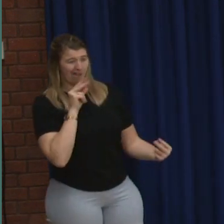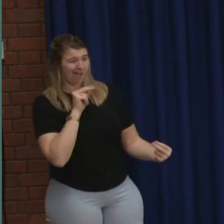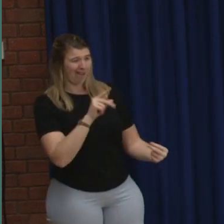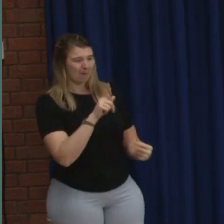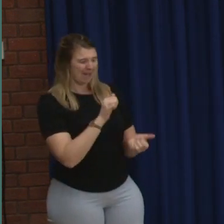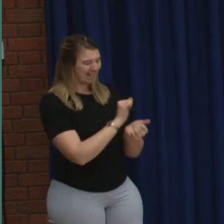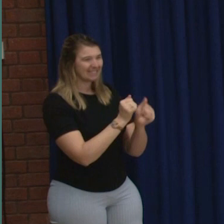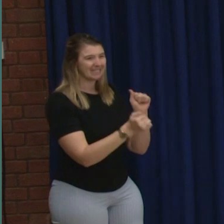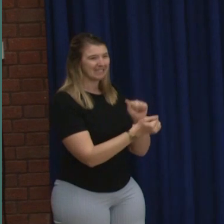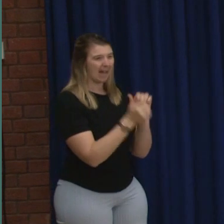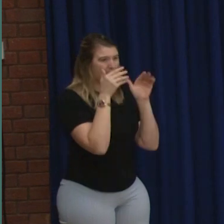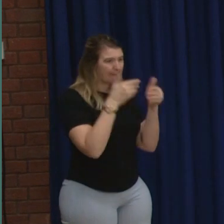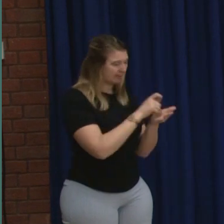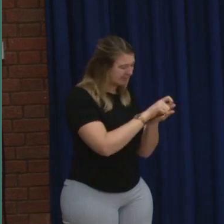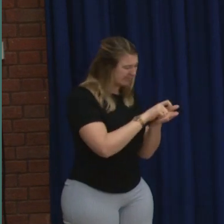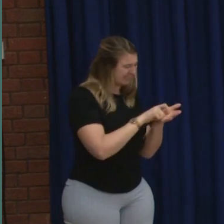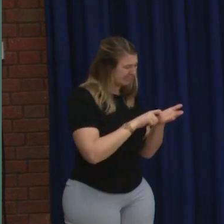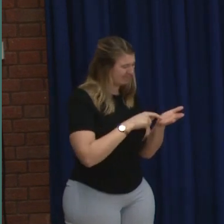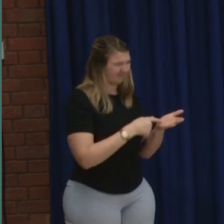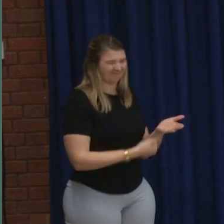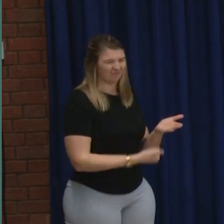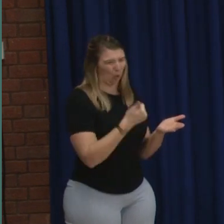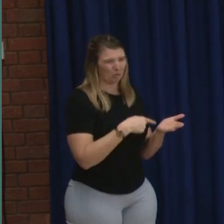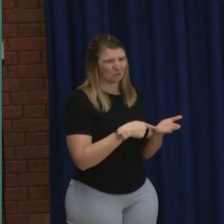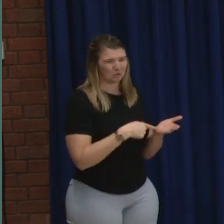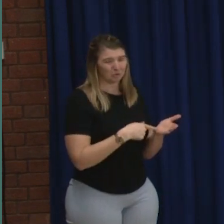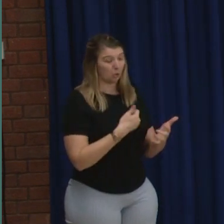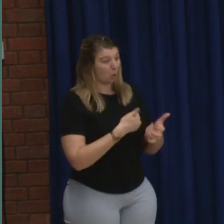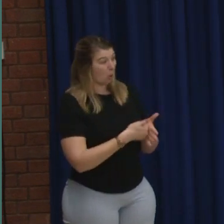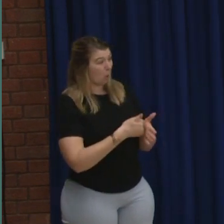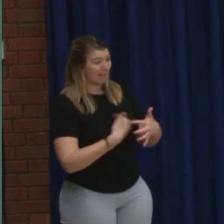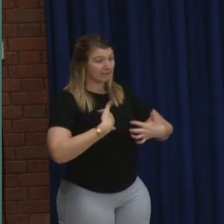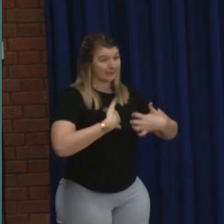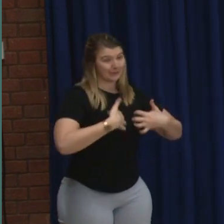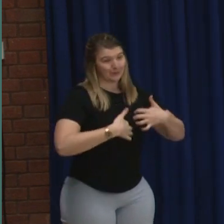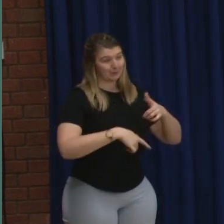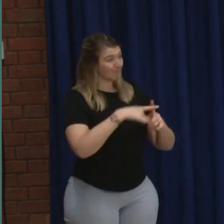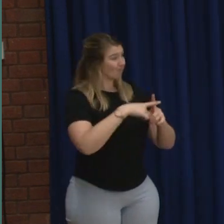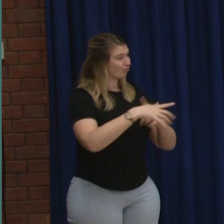well in exams. I was always very keen, I was pro social behaviour, so every time somebody wanted